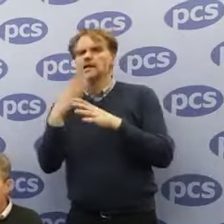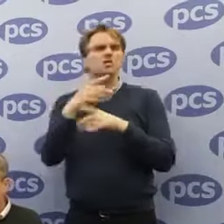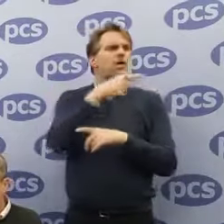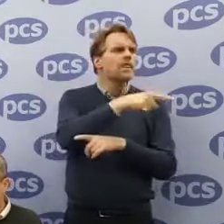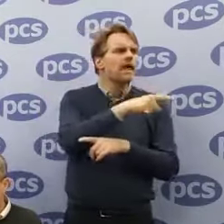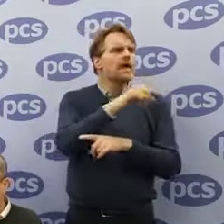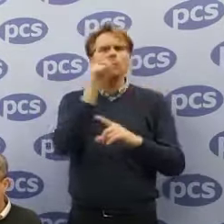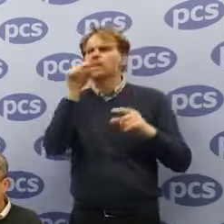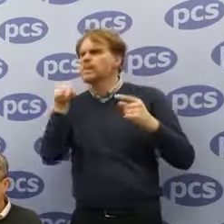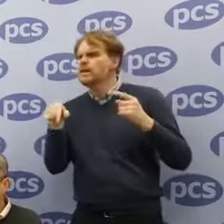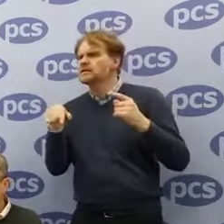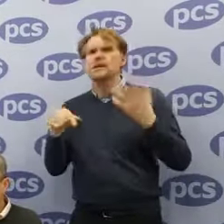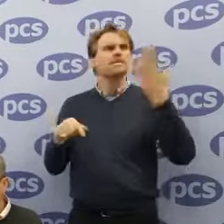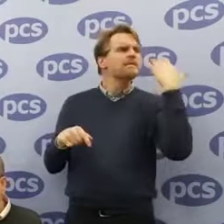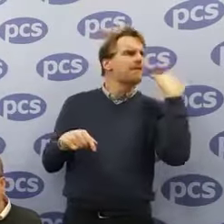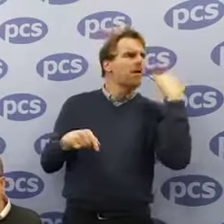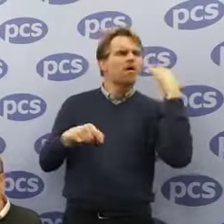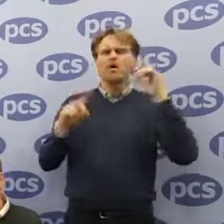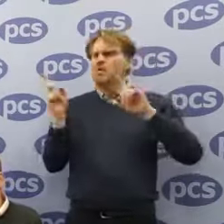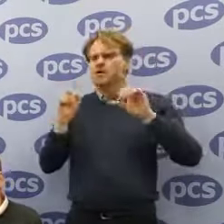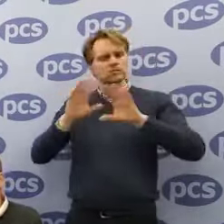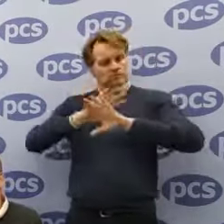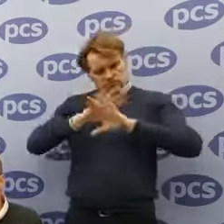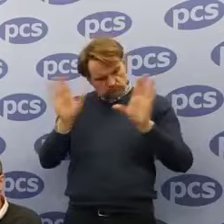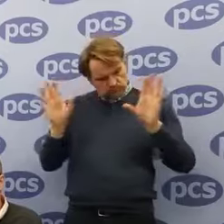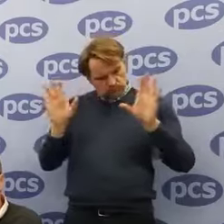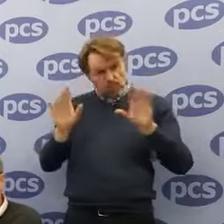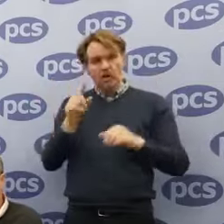happened before, it's just about simply ask yourself the question if we suddenly